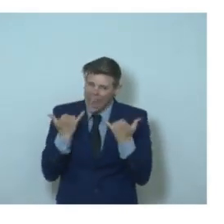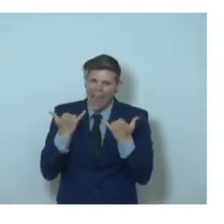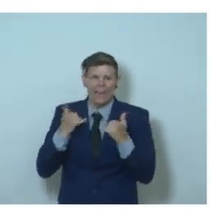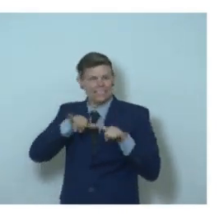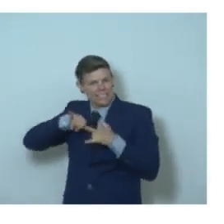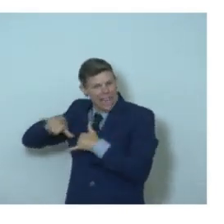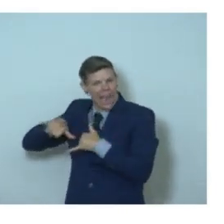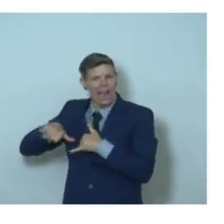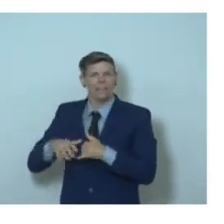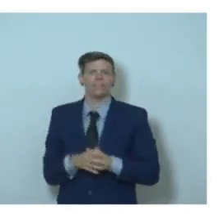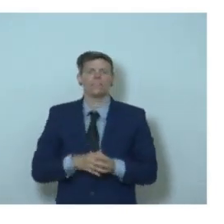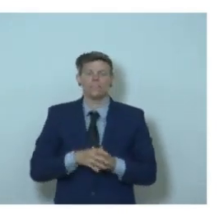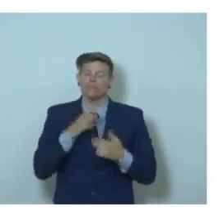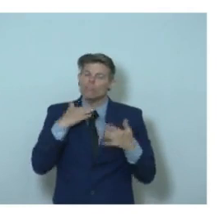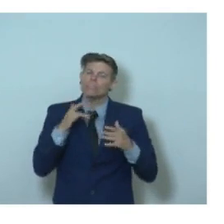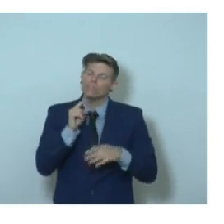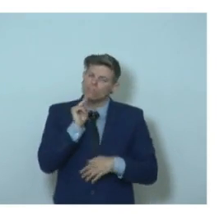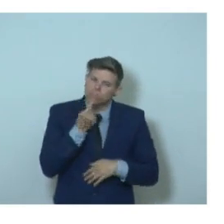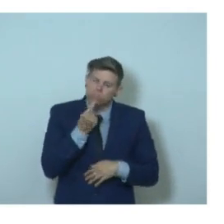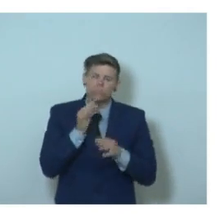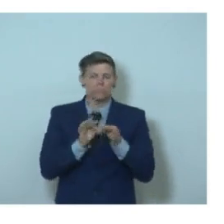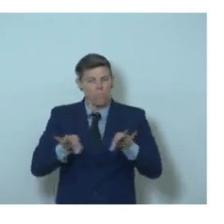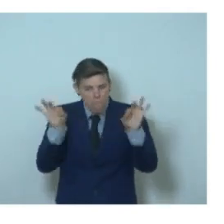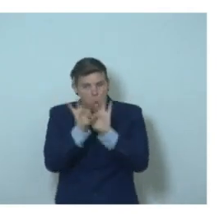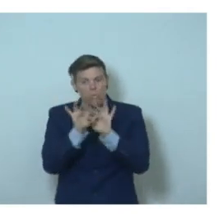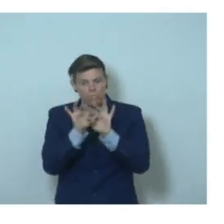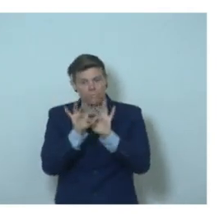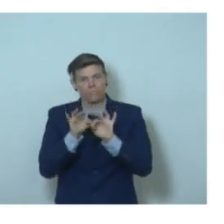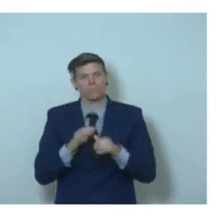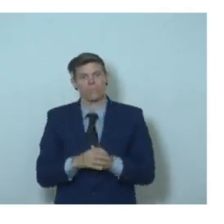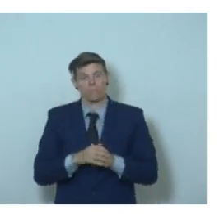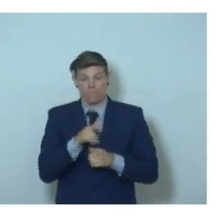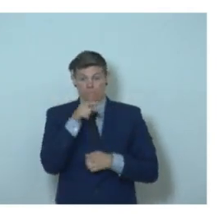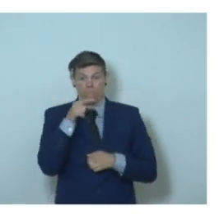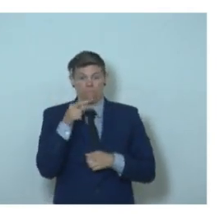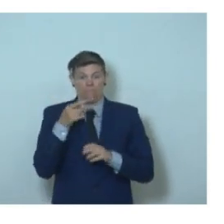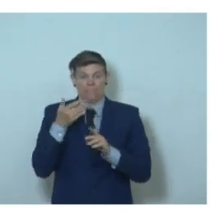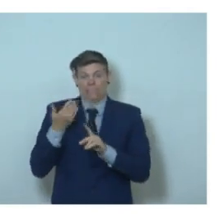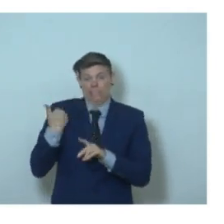DON’T GO OUT AT ALL. IF YOU’RE SICK UNLESS IT’S TO GET MEDICAL CARE AND ALL OF THOSE THINGS.